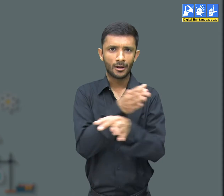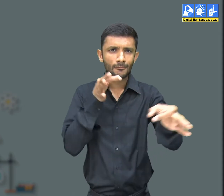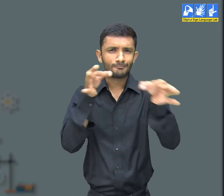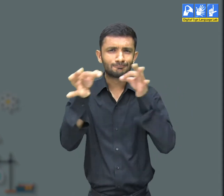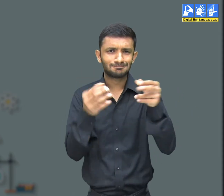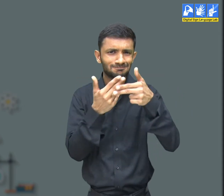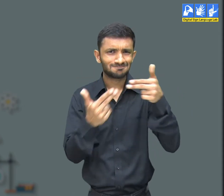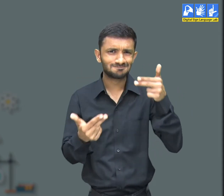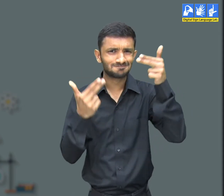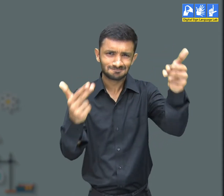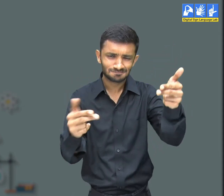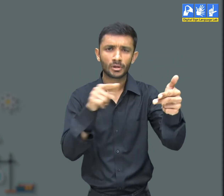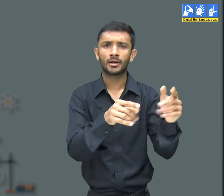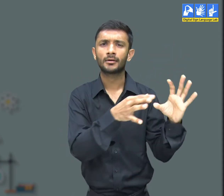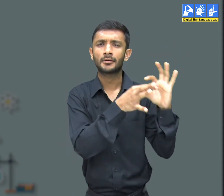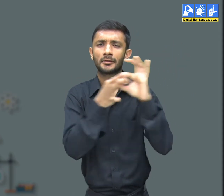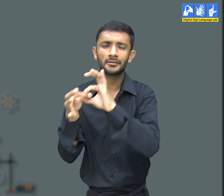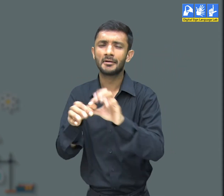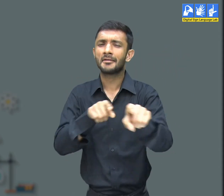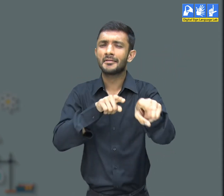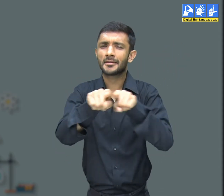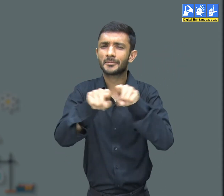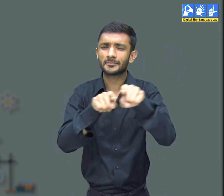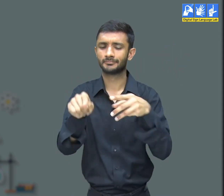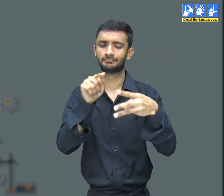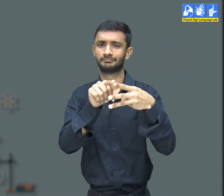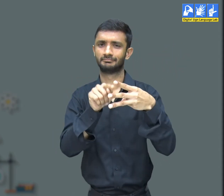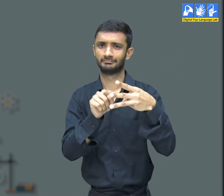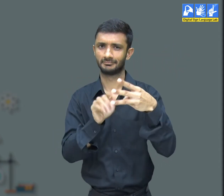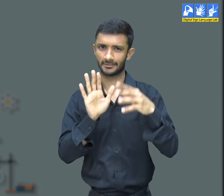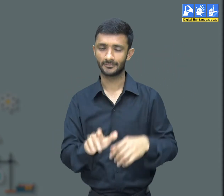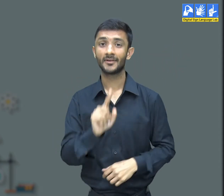I have three more examples related to the four points we just discussed.